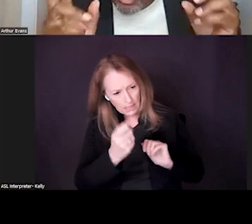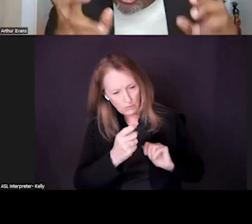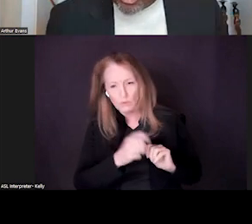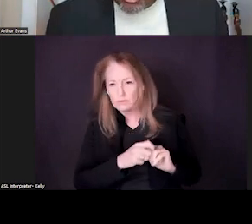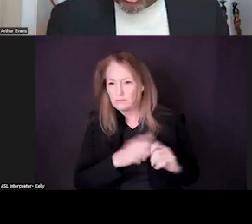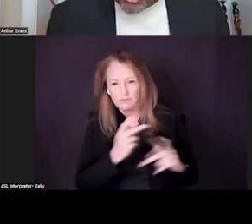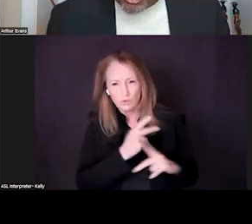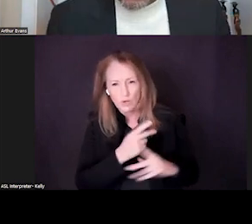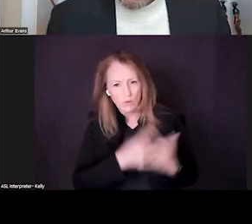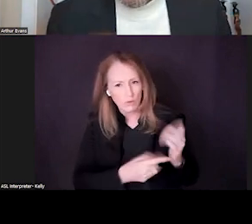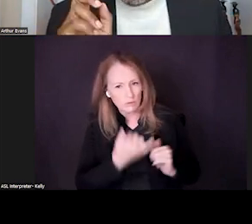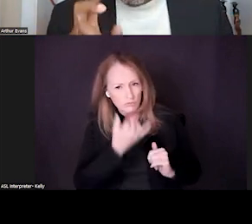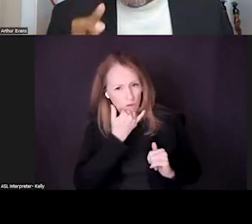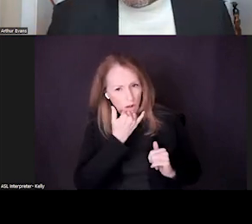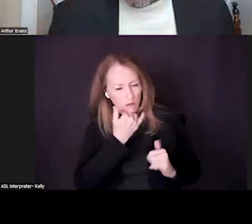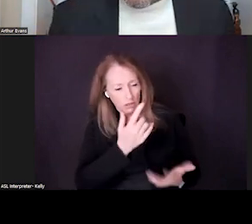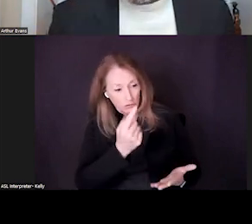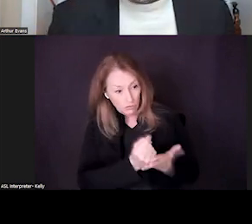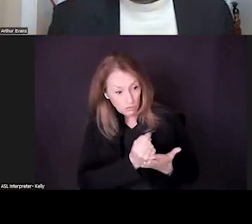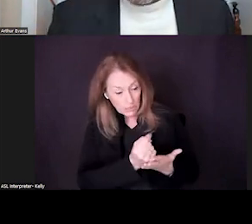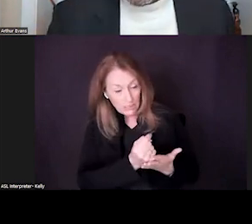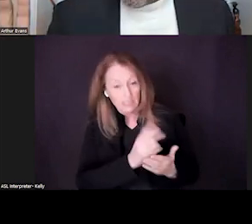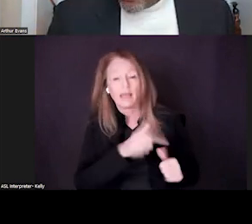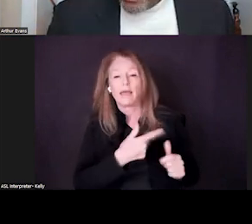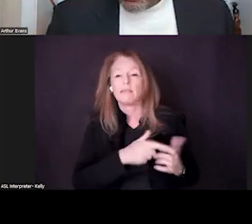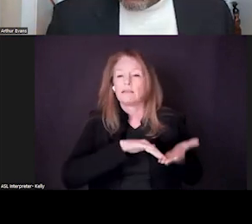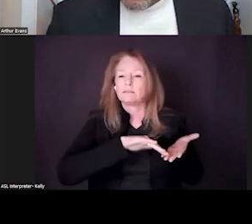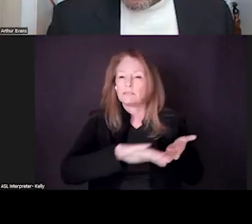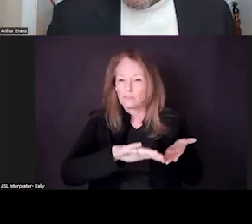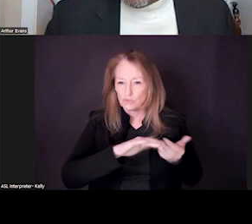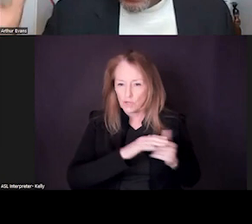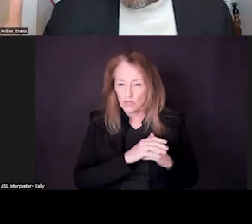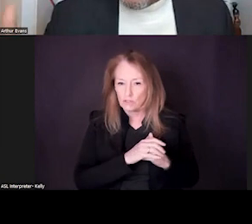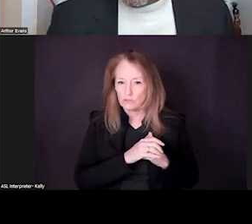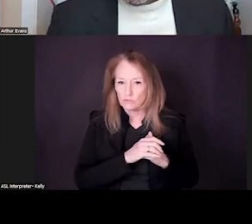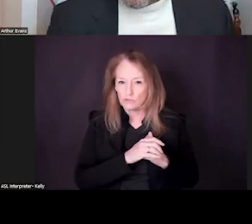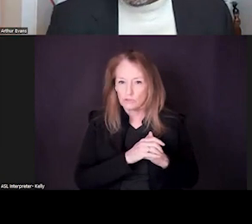WE TREAT WHAT IS WRONG AND WE DISCHARGE THEM WELL AND THEY